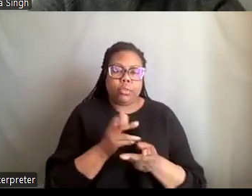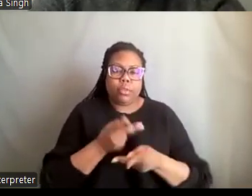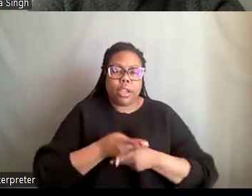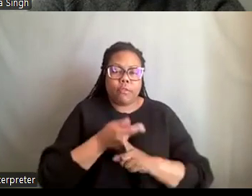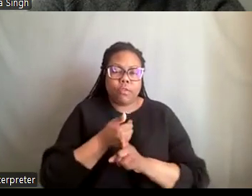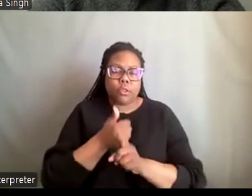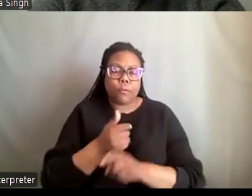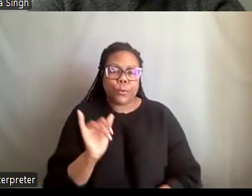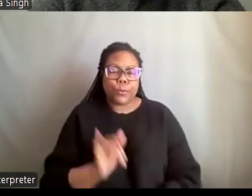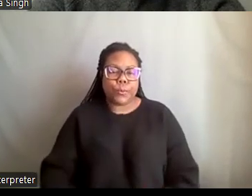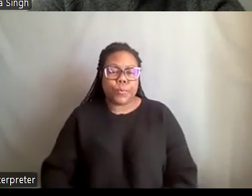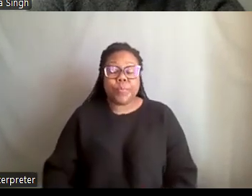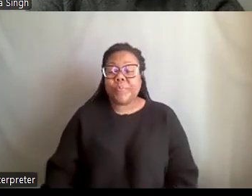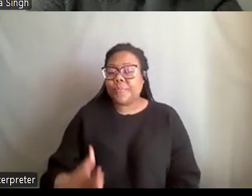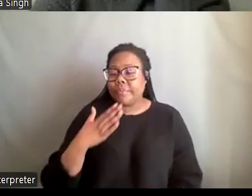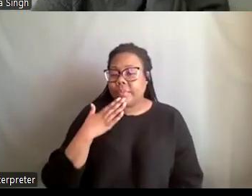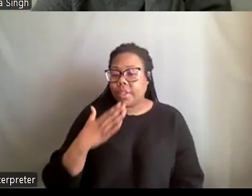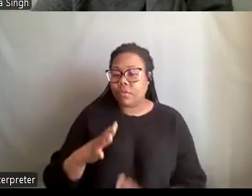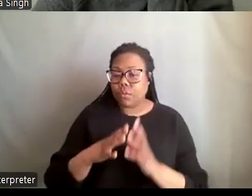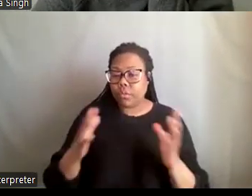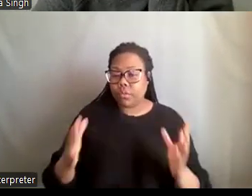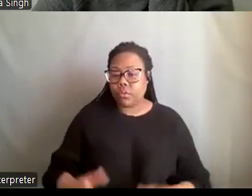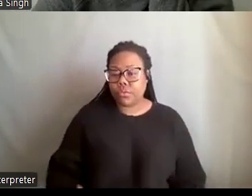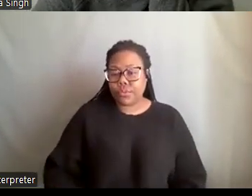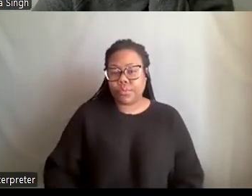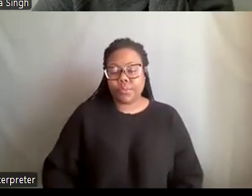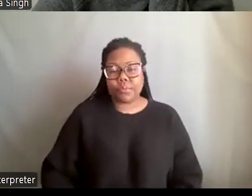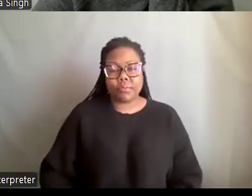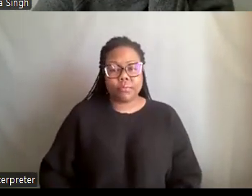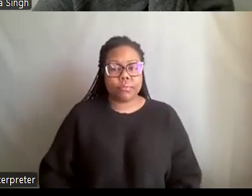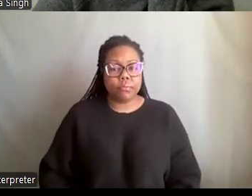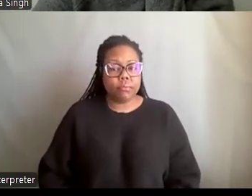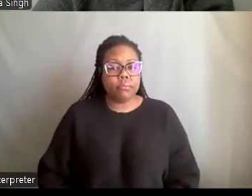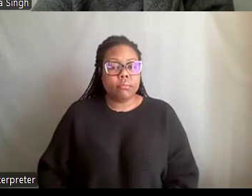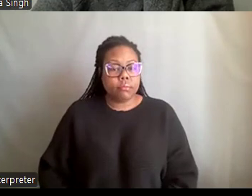of yourself. much.